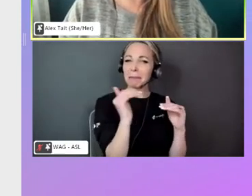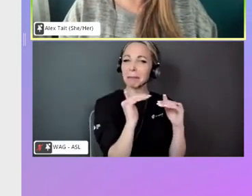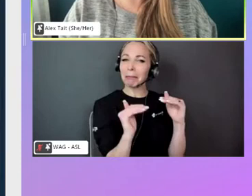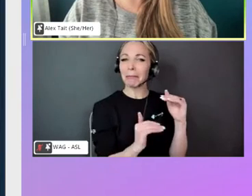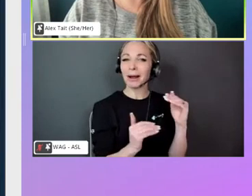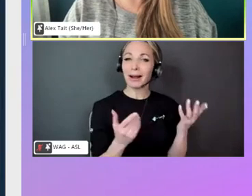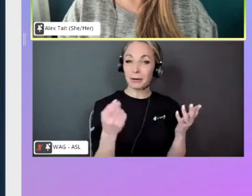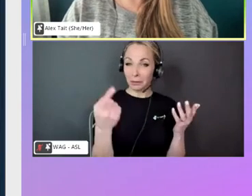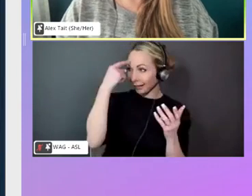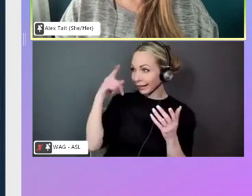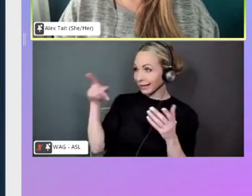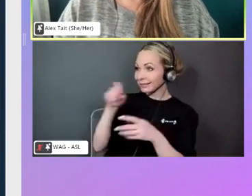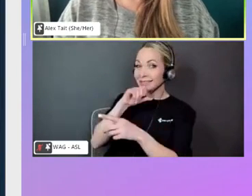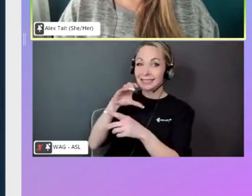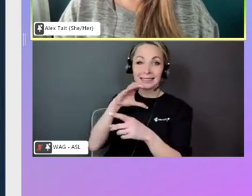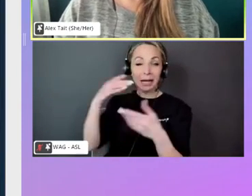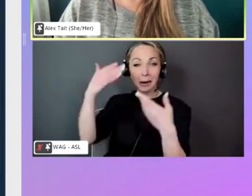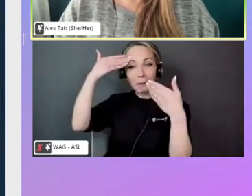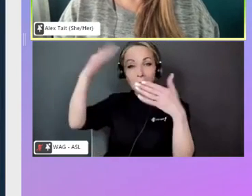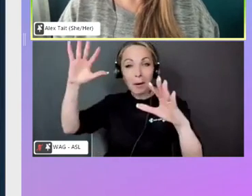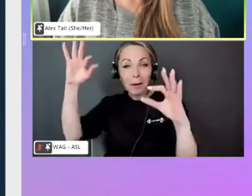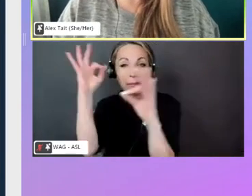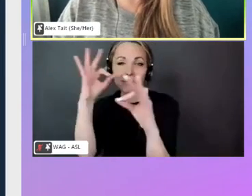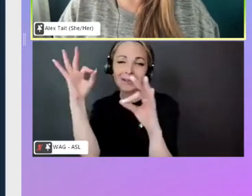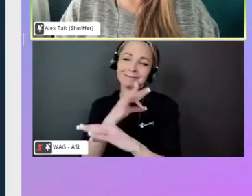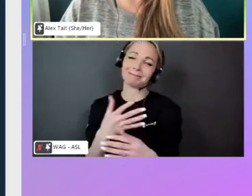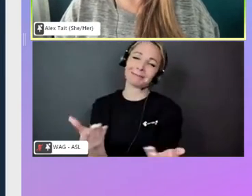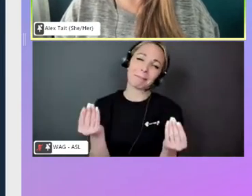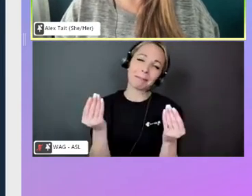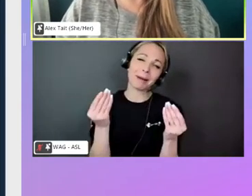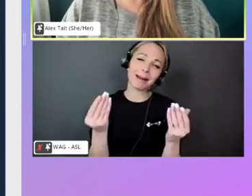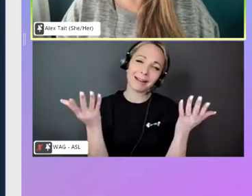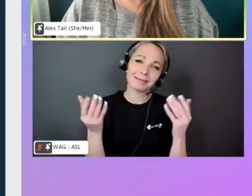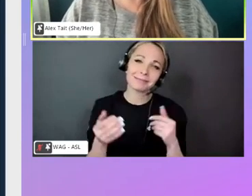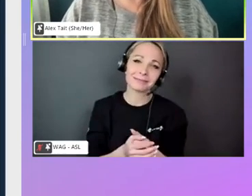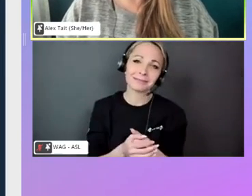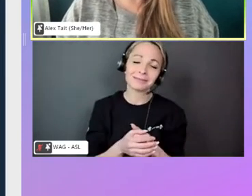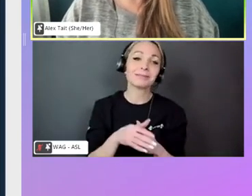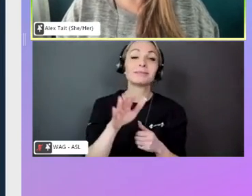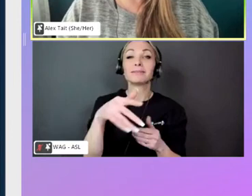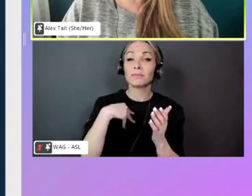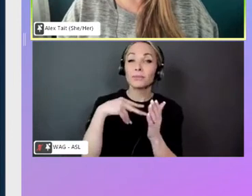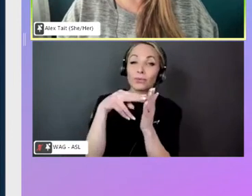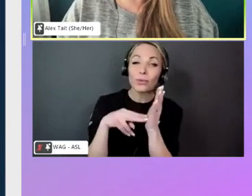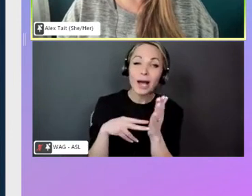are incapable or disinterested in digital technology is